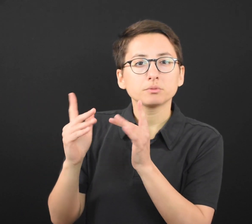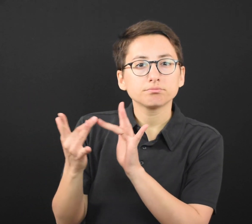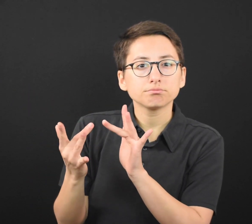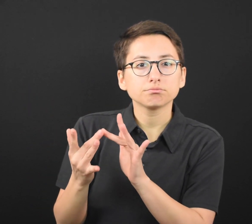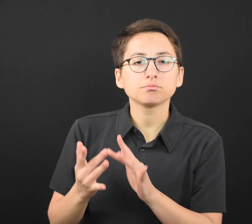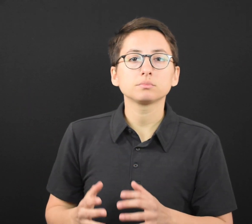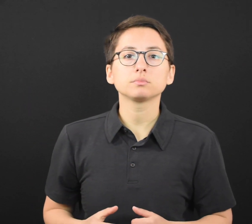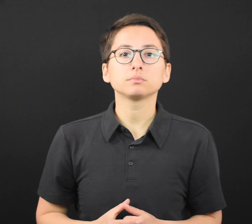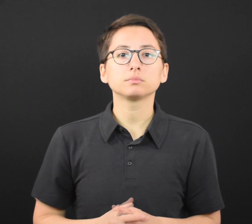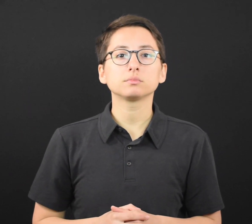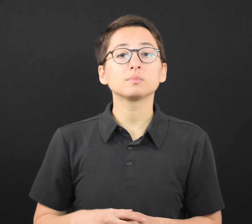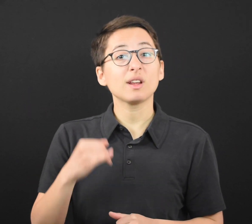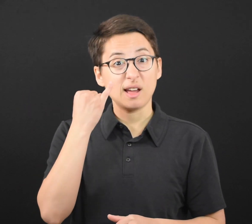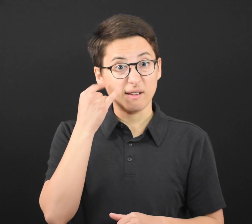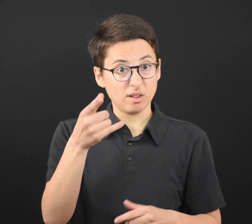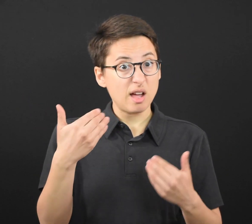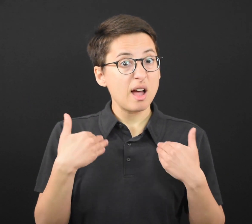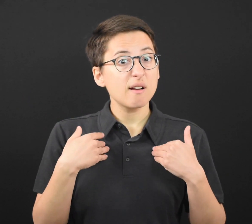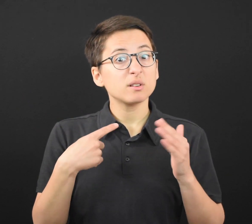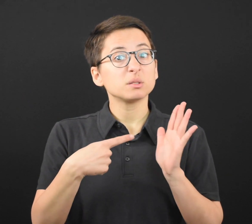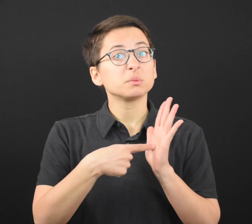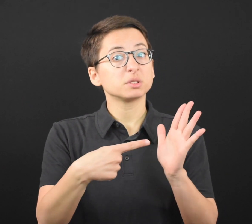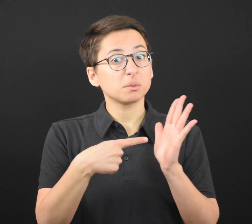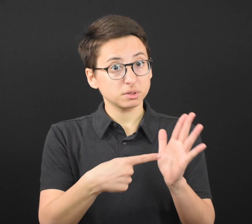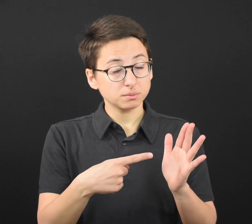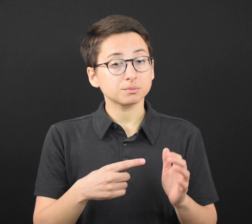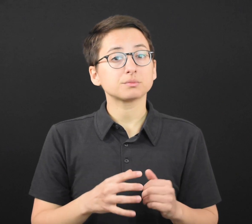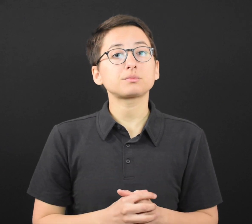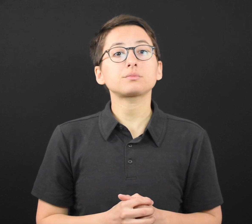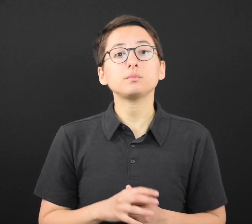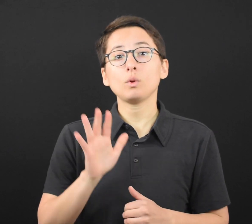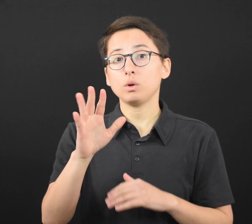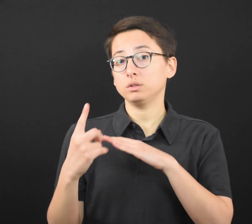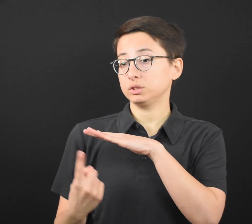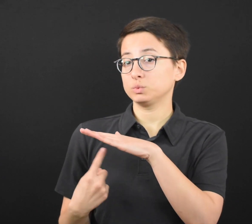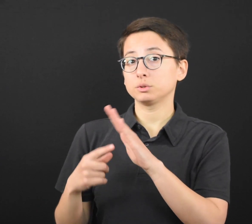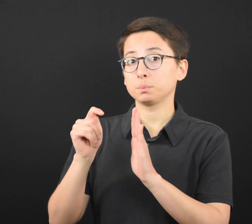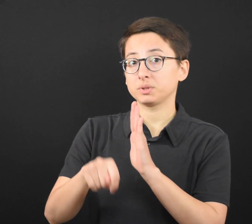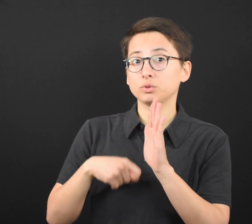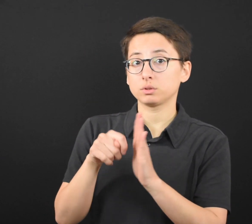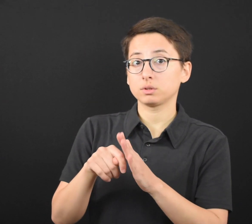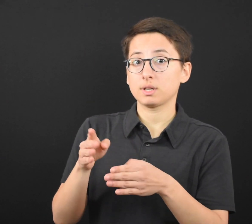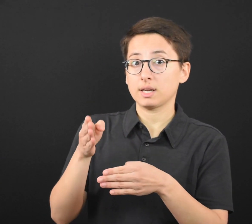● If you had symptoms, your isolation period ends after: